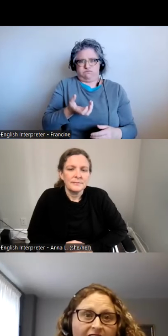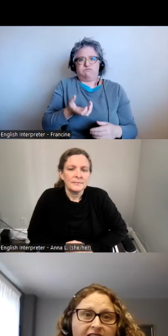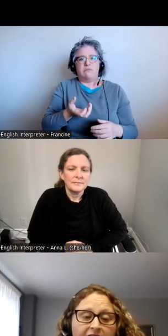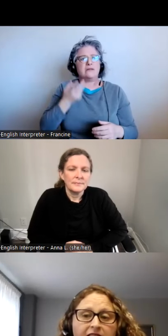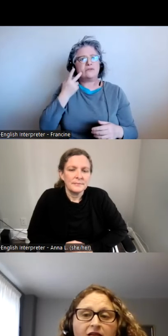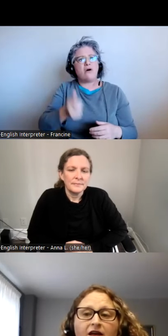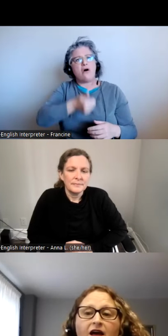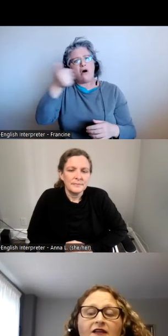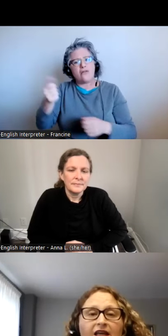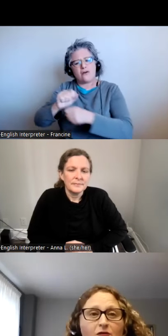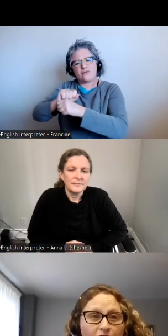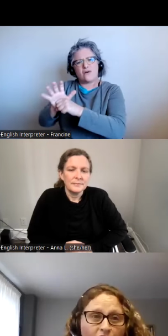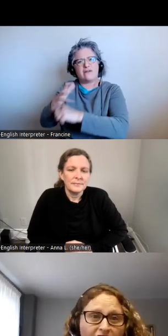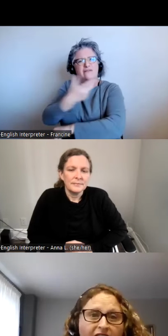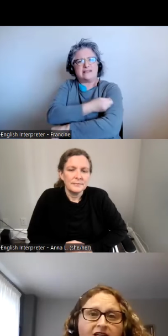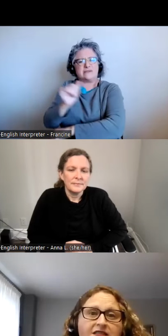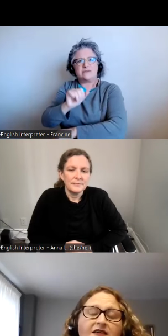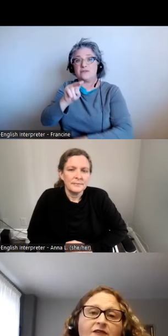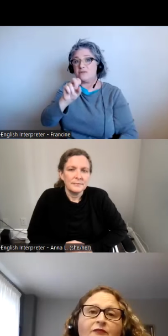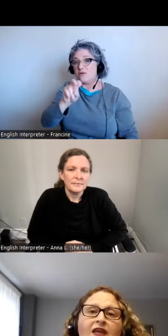to the mRNA vaccine for Covid-19. Just for interest's